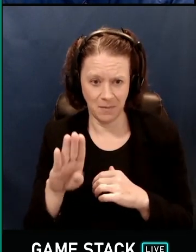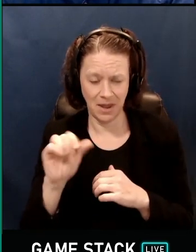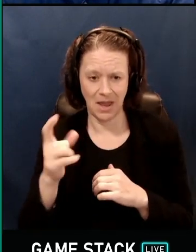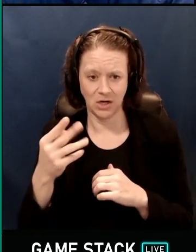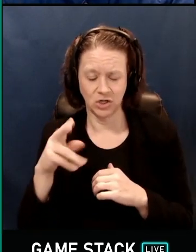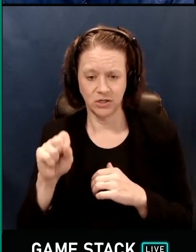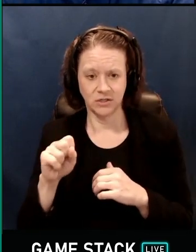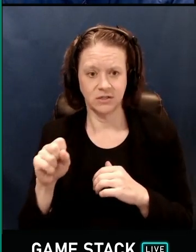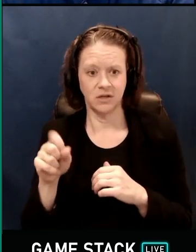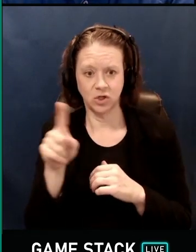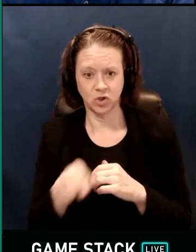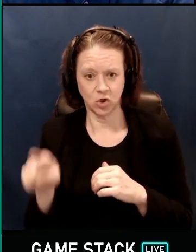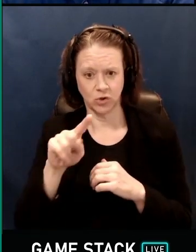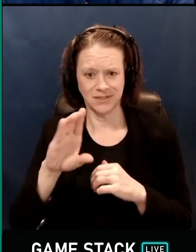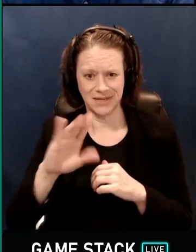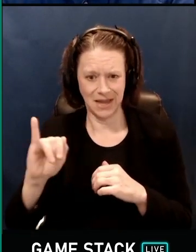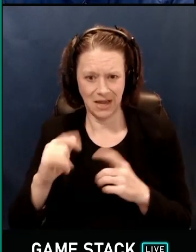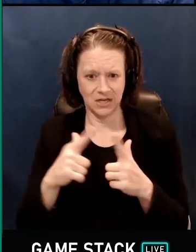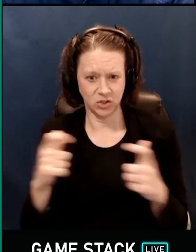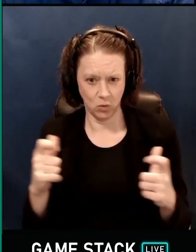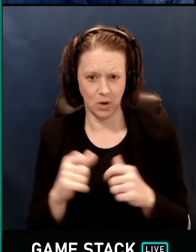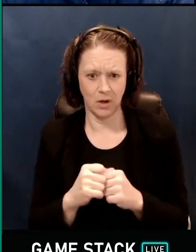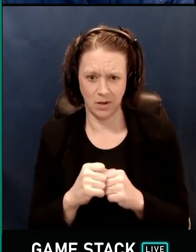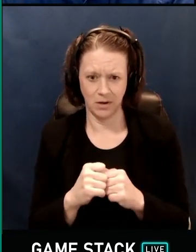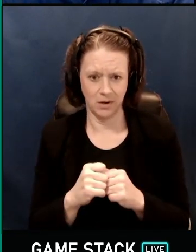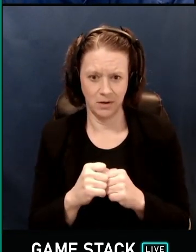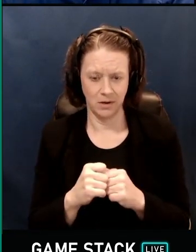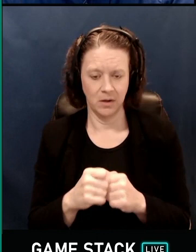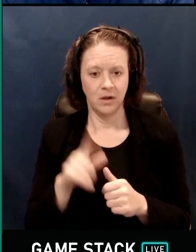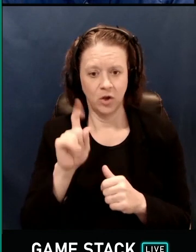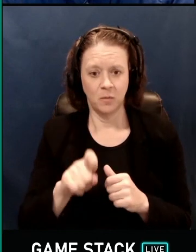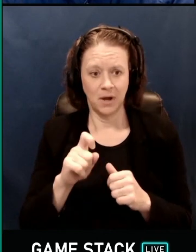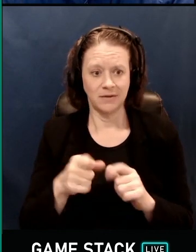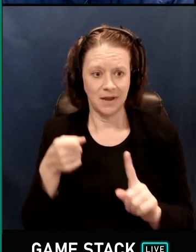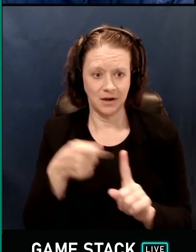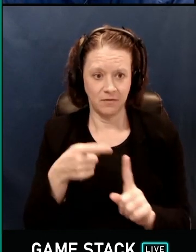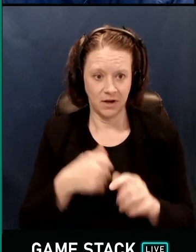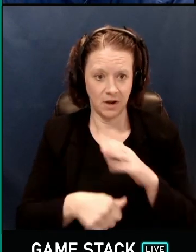You must activate and deactivate a license for each build.